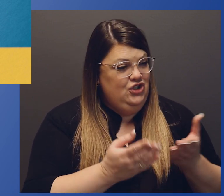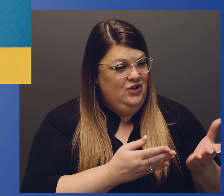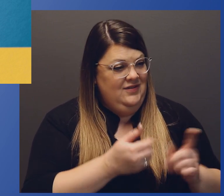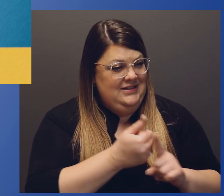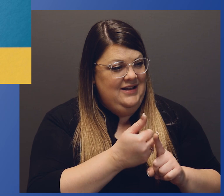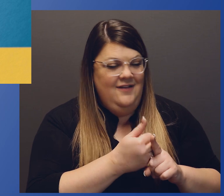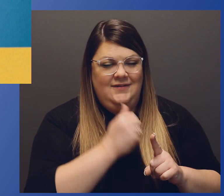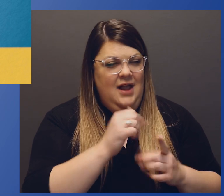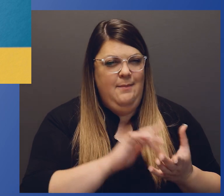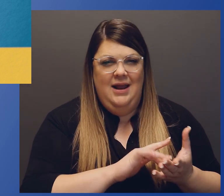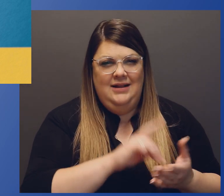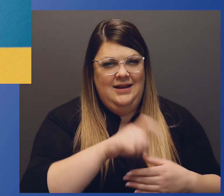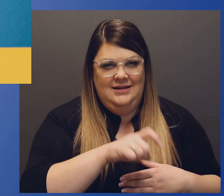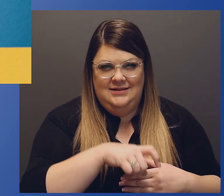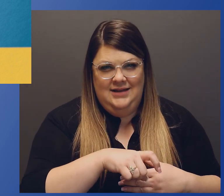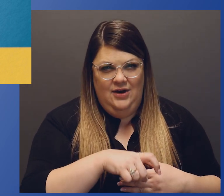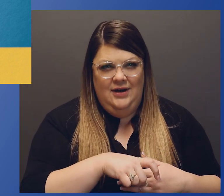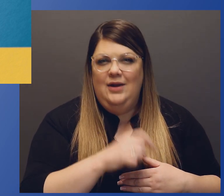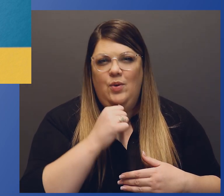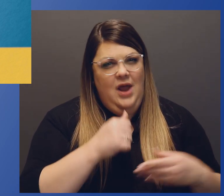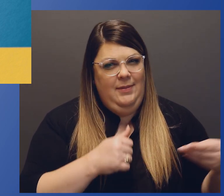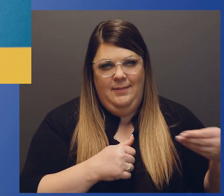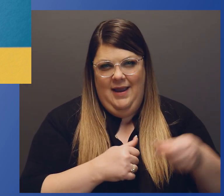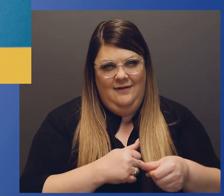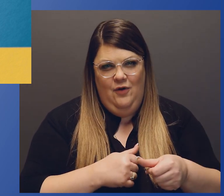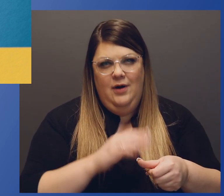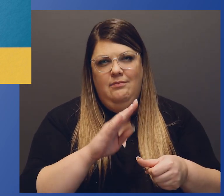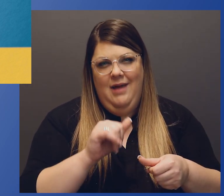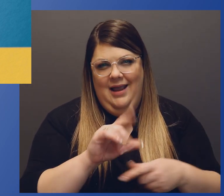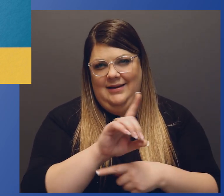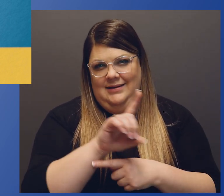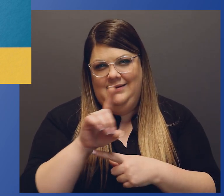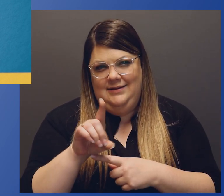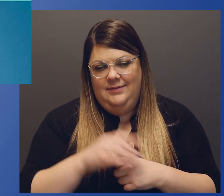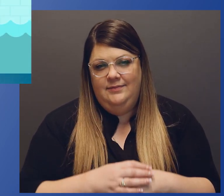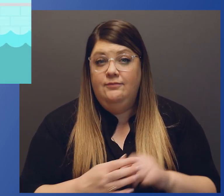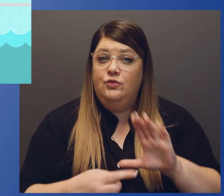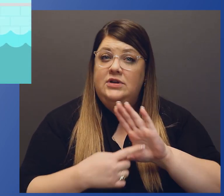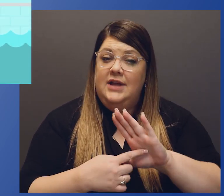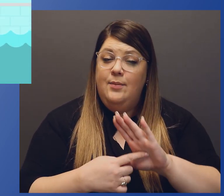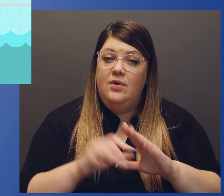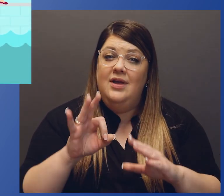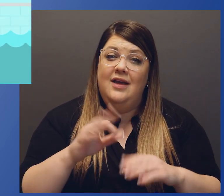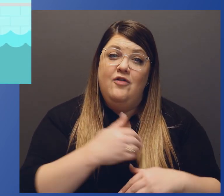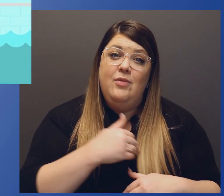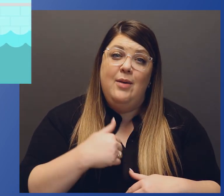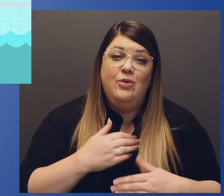For example, if a member enjoys going to the pool, swimming, and other water-related activities,